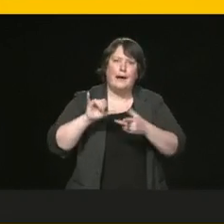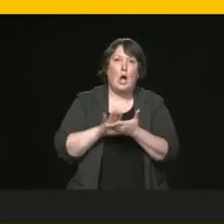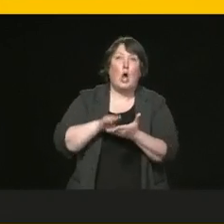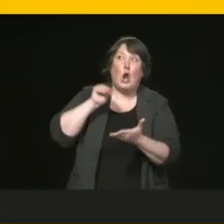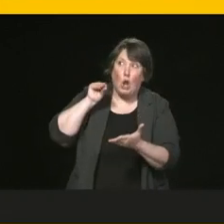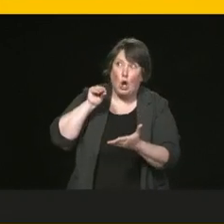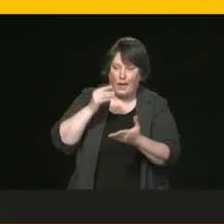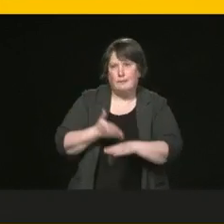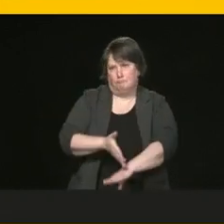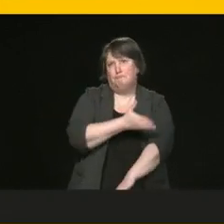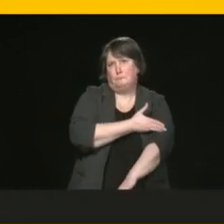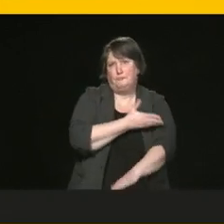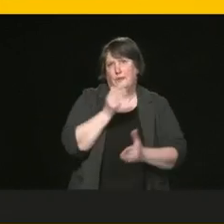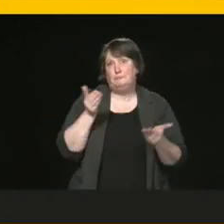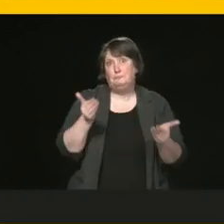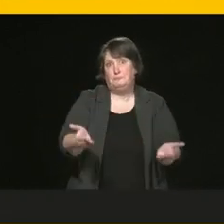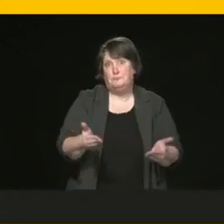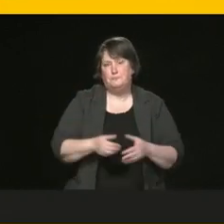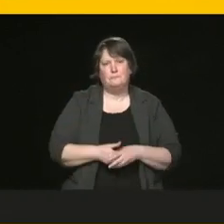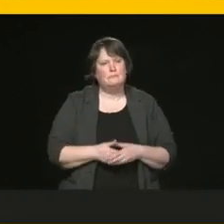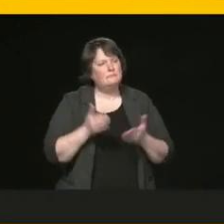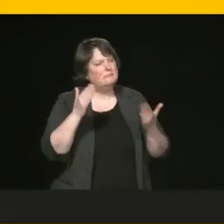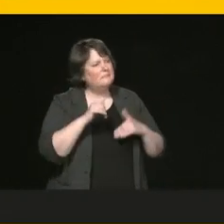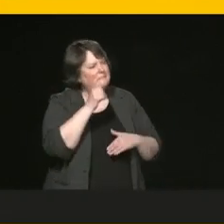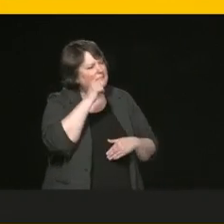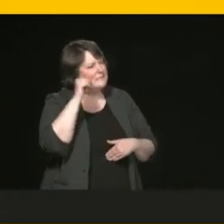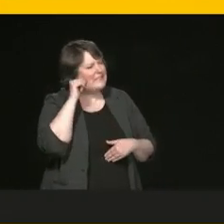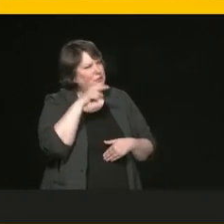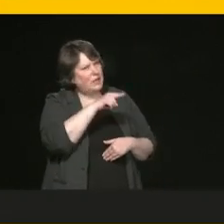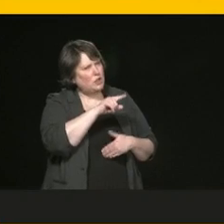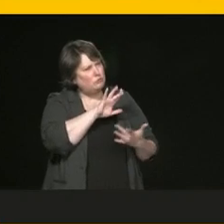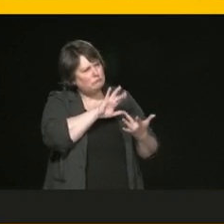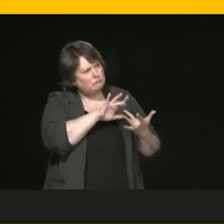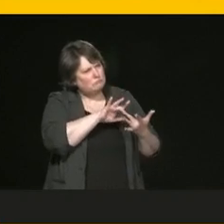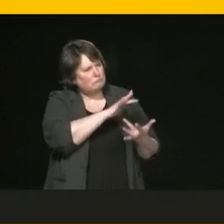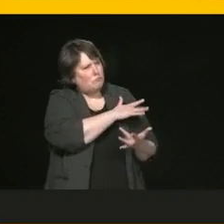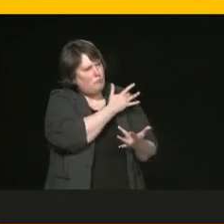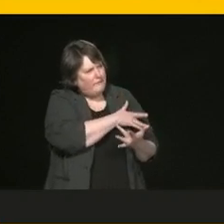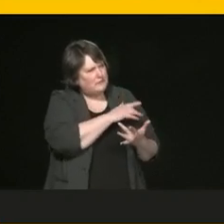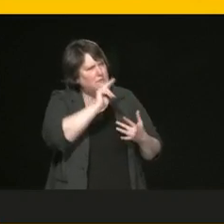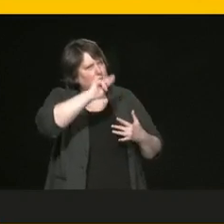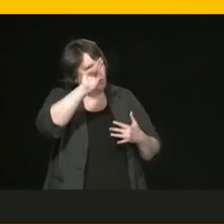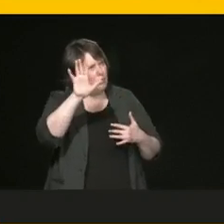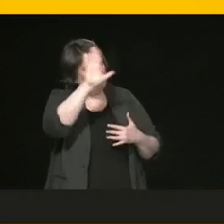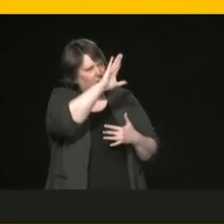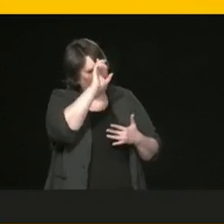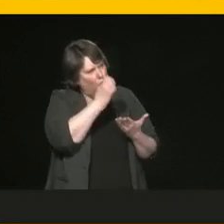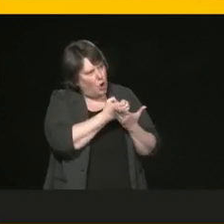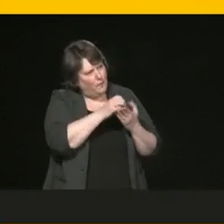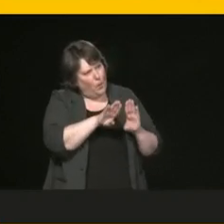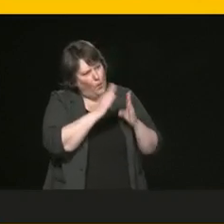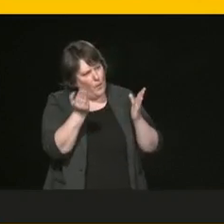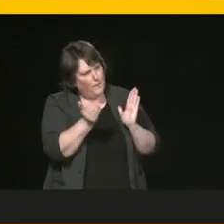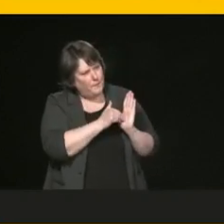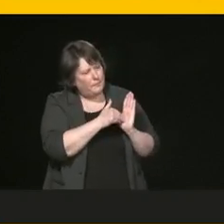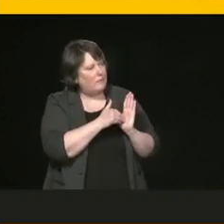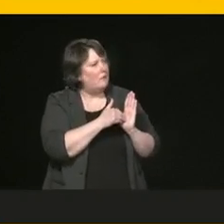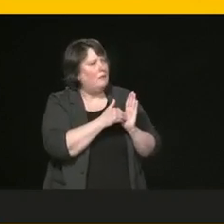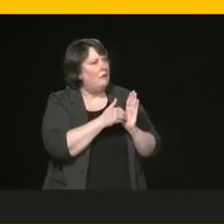THE PAST. WE NEED TO LEARN AND MOVE FORWARD AS QUICKLY AS WE CAN. Reporter: YOU SAID YESTERDAY THAT YOU'RE TALKING TO THE